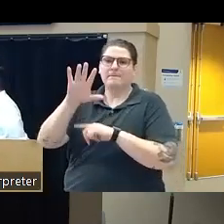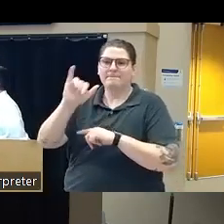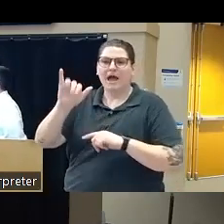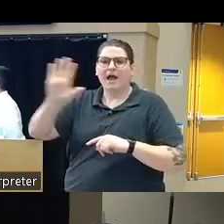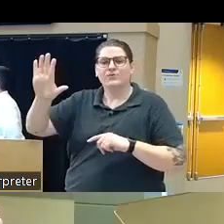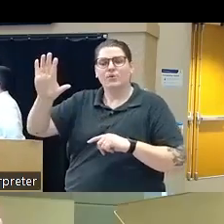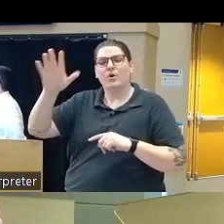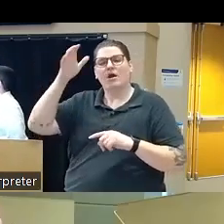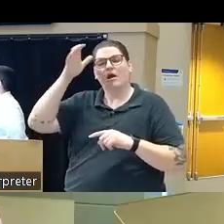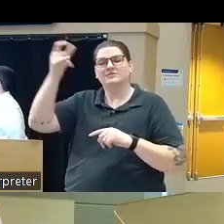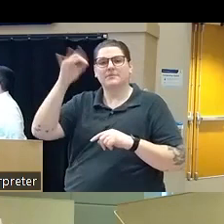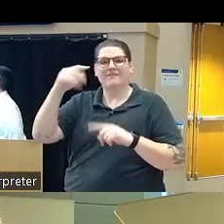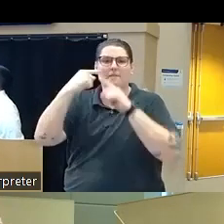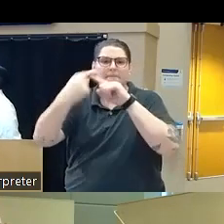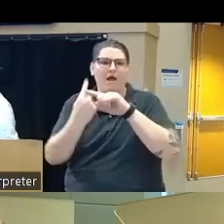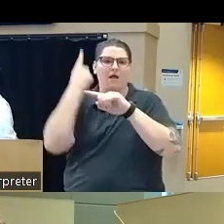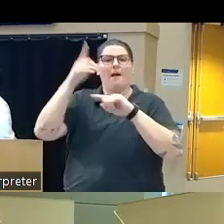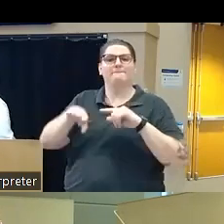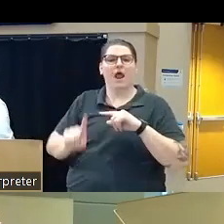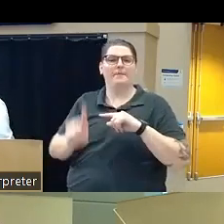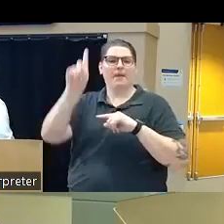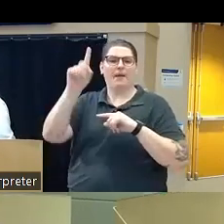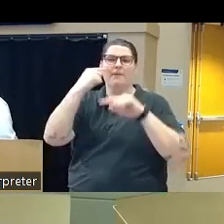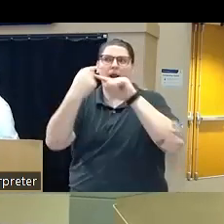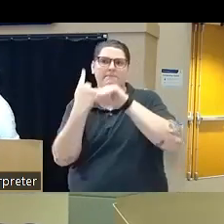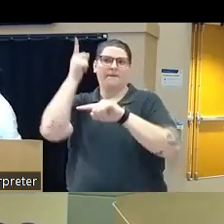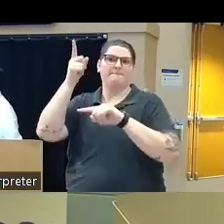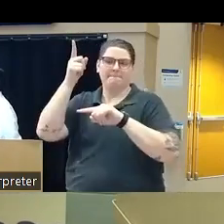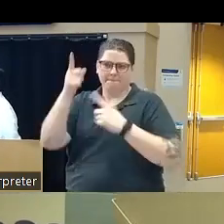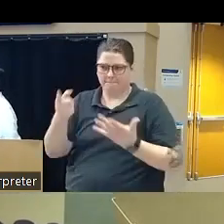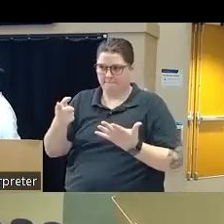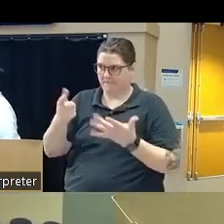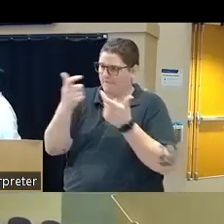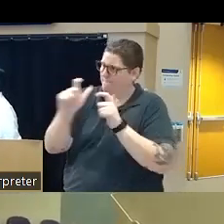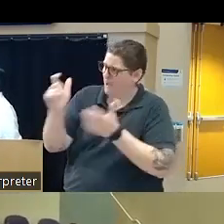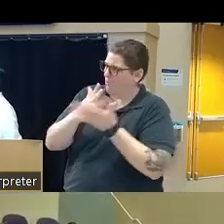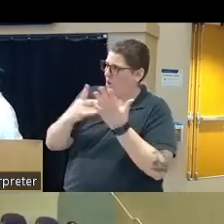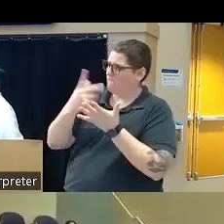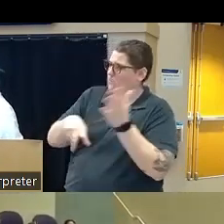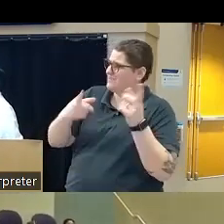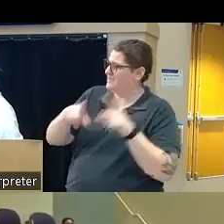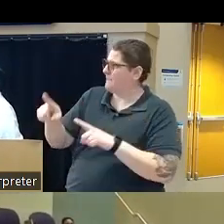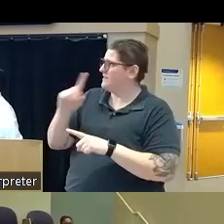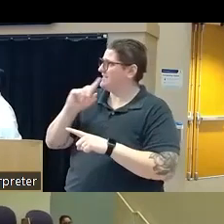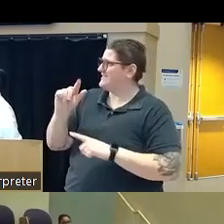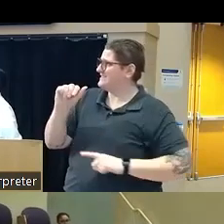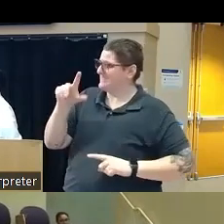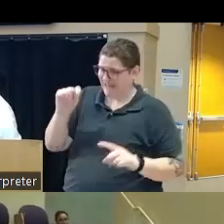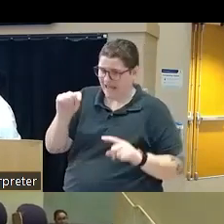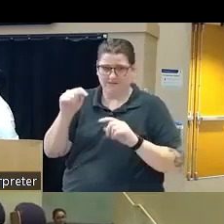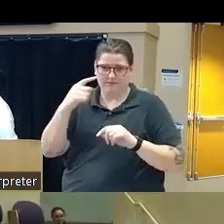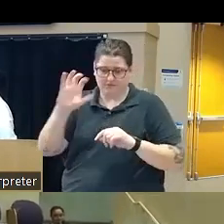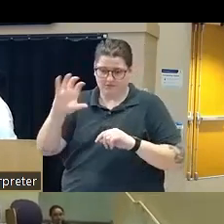the possibility that a major part of what's going on is at the level of photoreceptors and